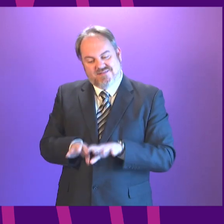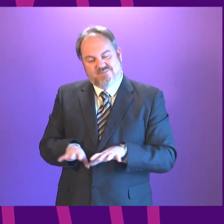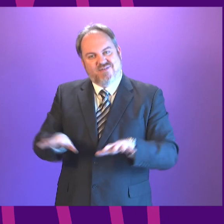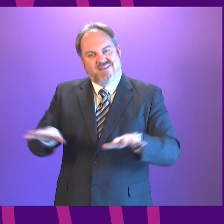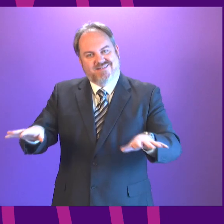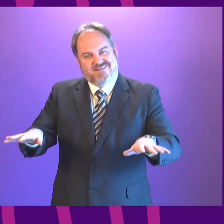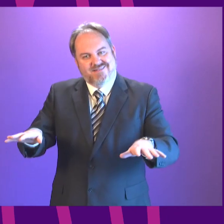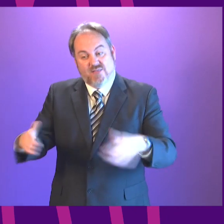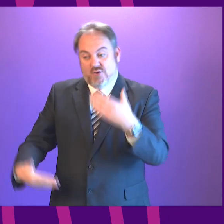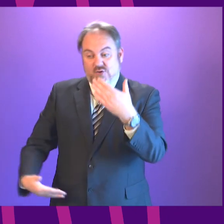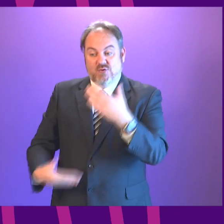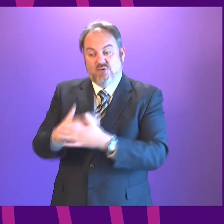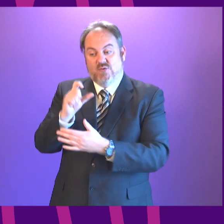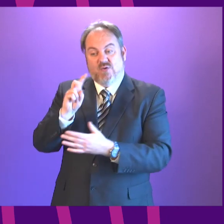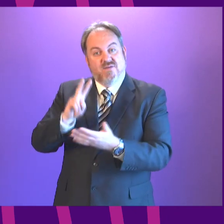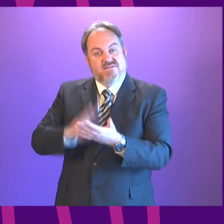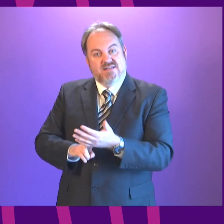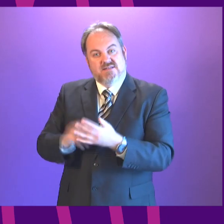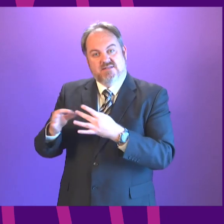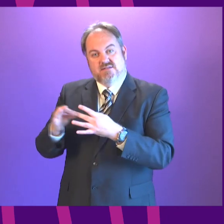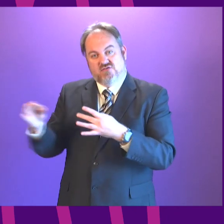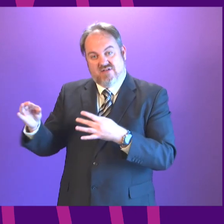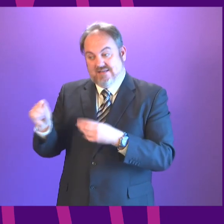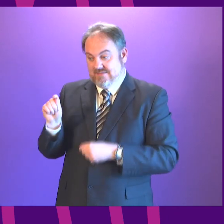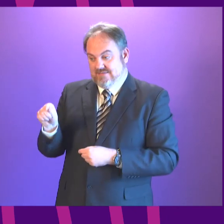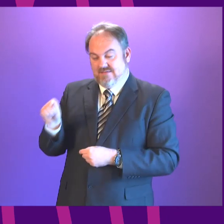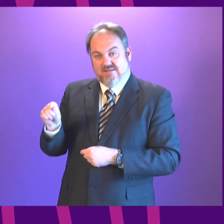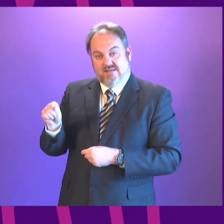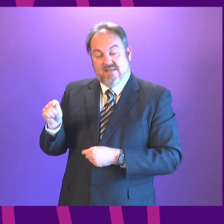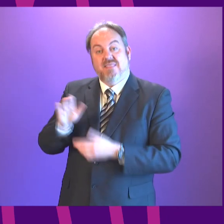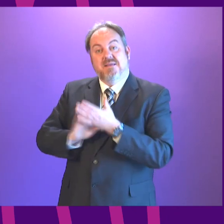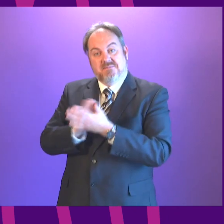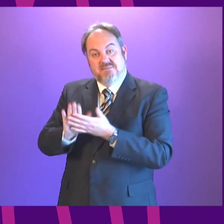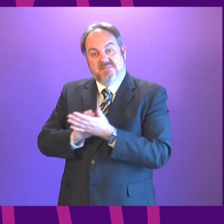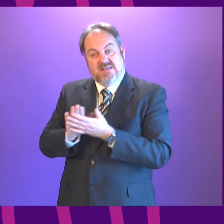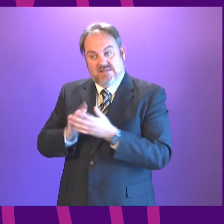The new variant has made them more important than ever; they are how we keep one another